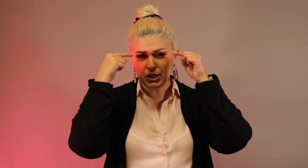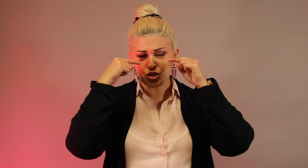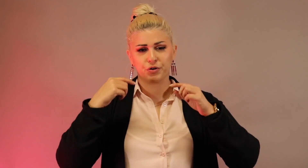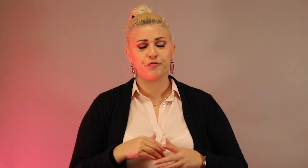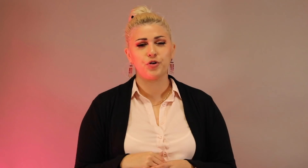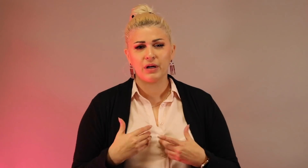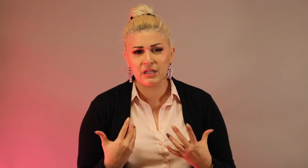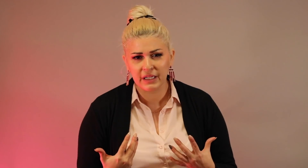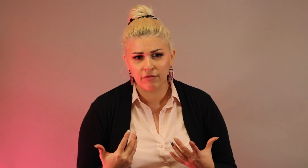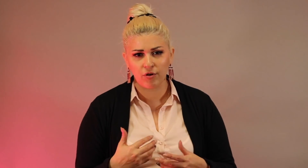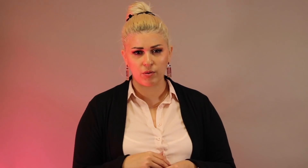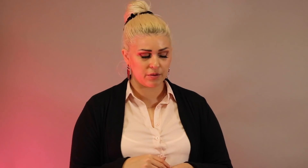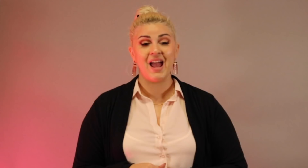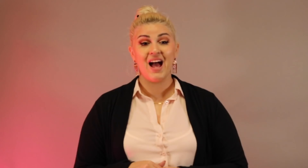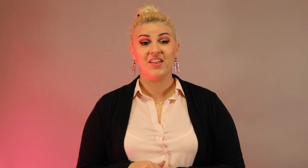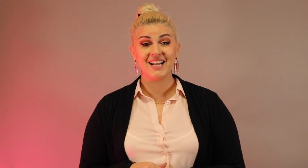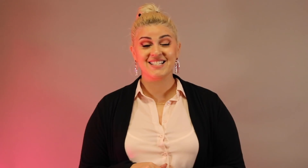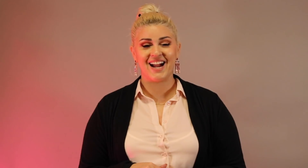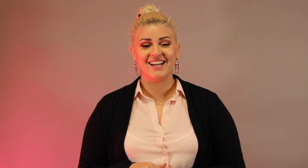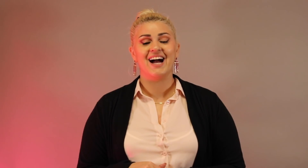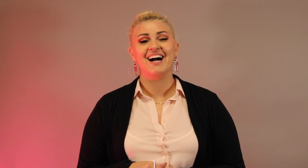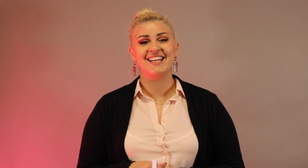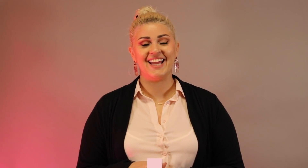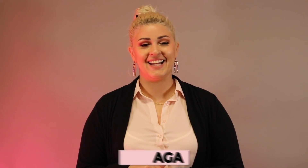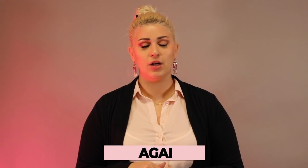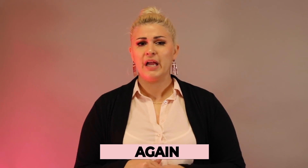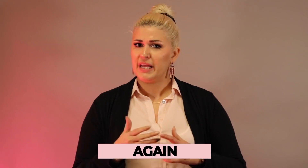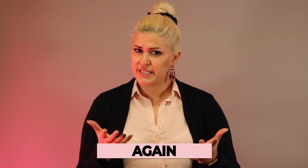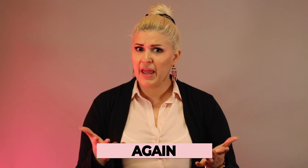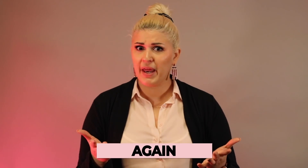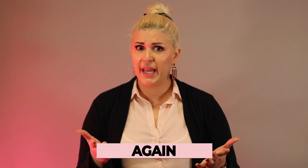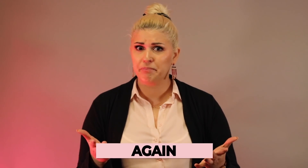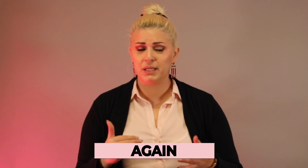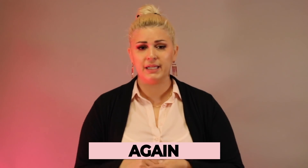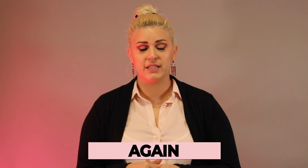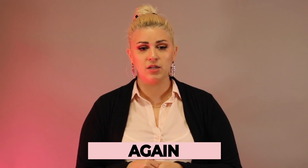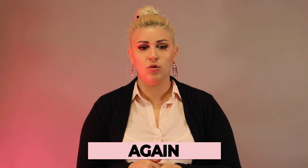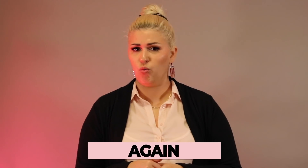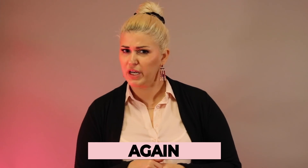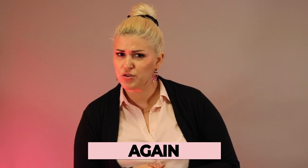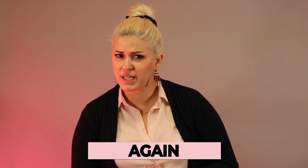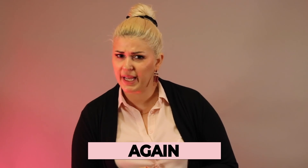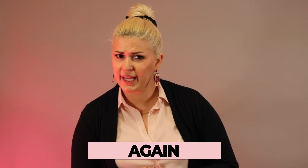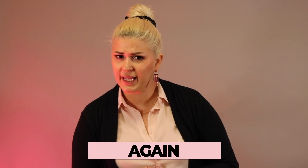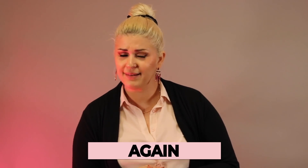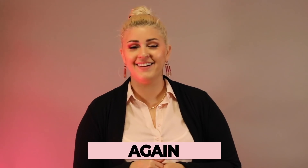Be sure to furrow and lean forward. The next sign, again. Sign that again, please. What did you say again?